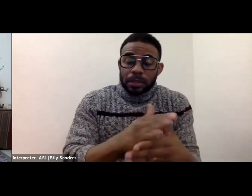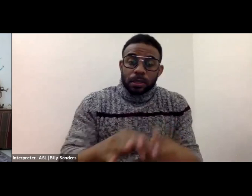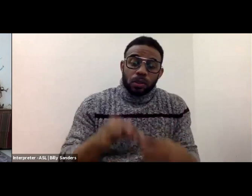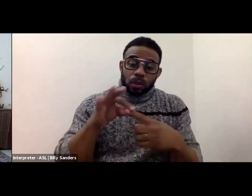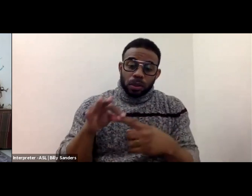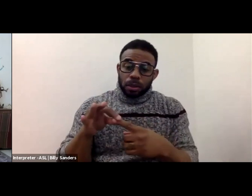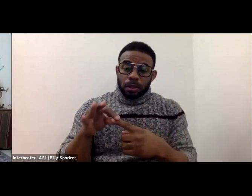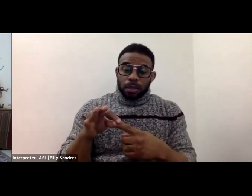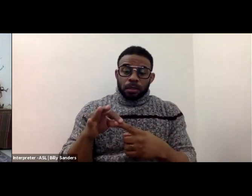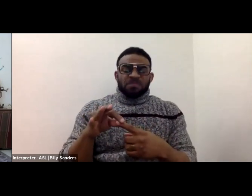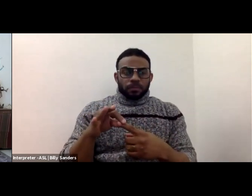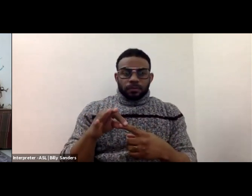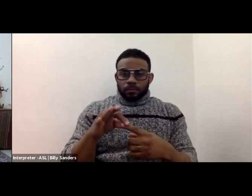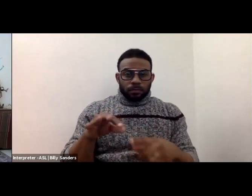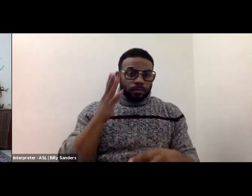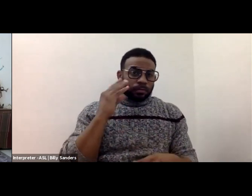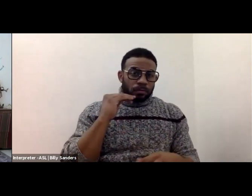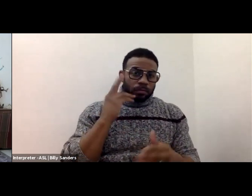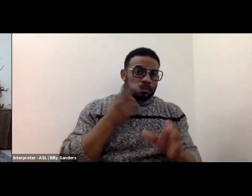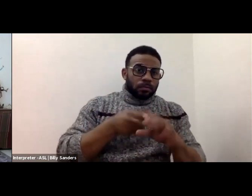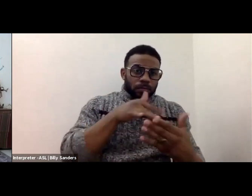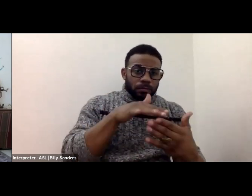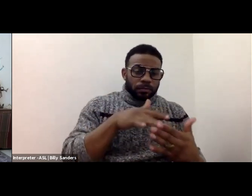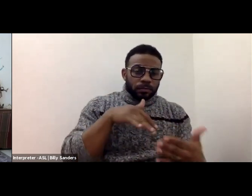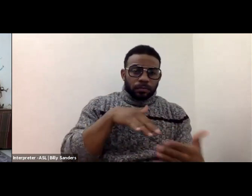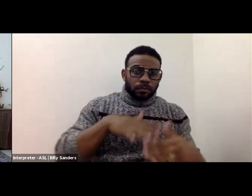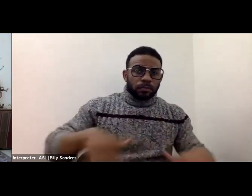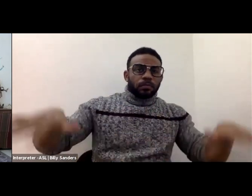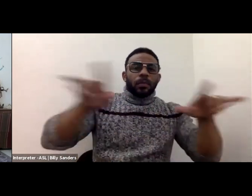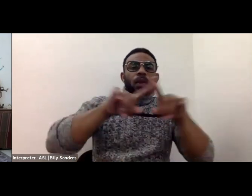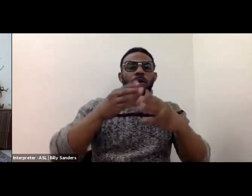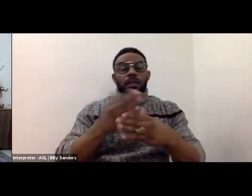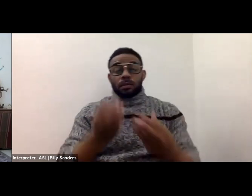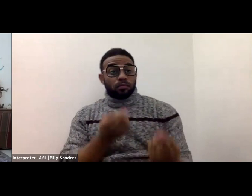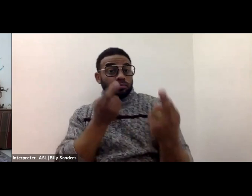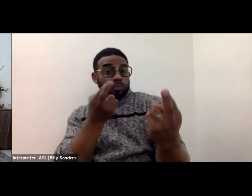participating in study abroad and to also share some recommendations for international